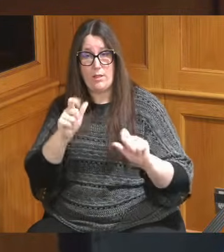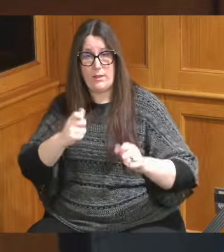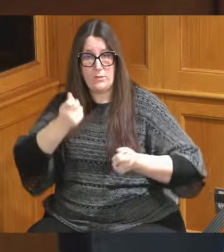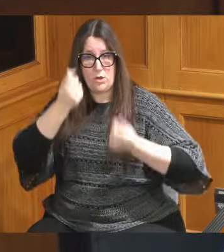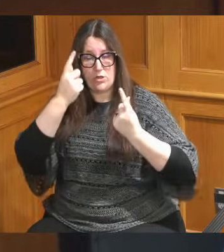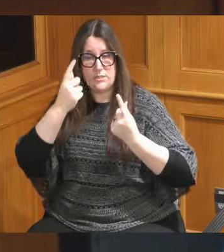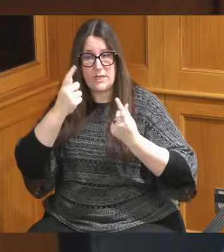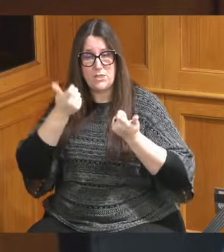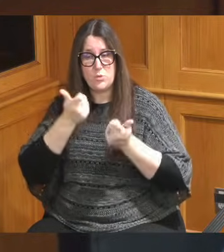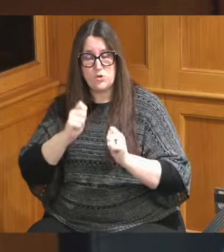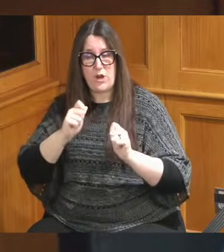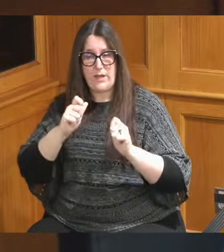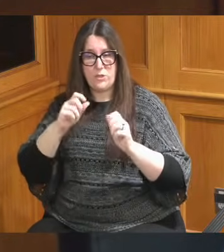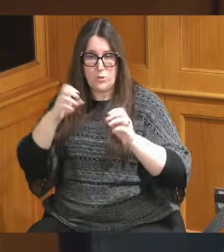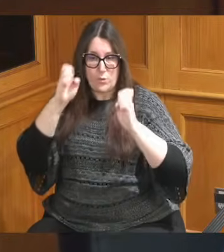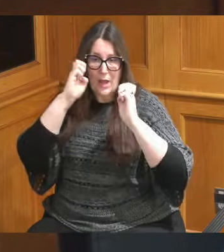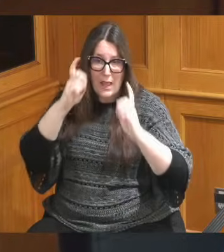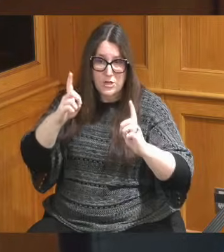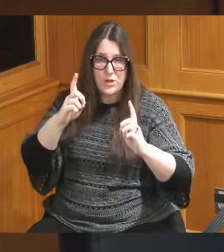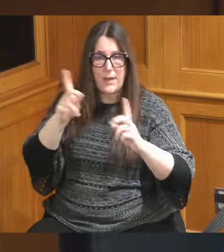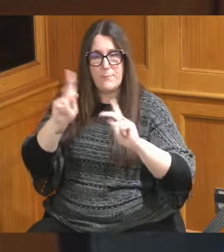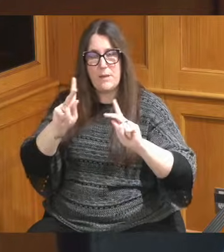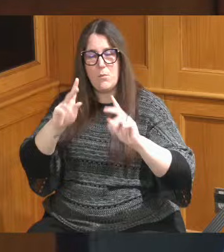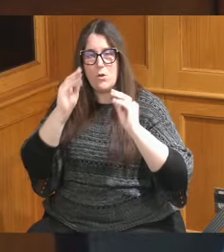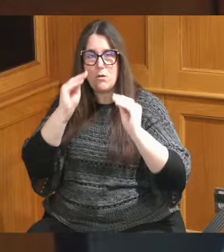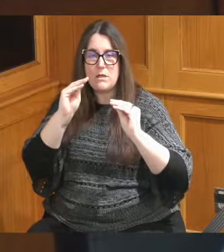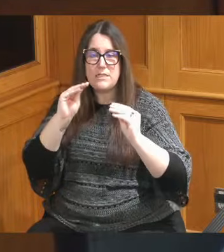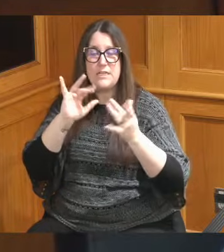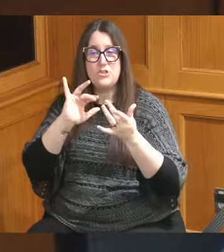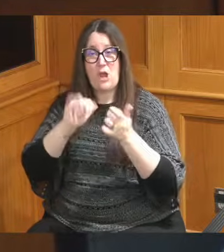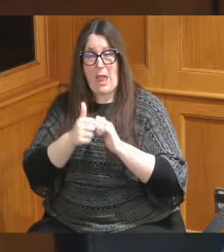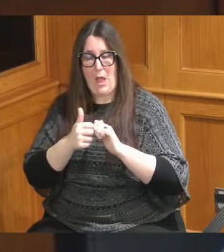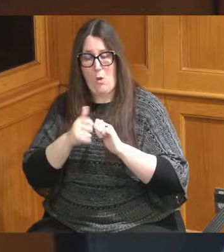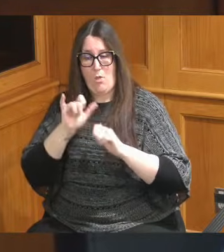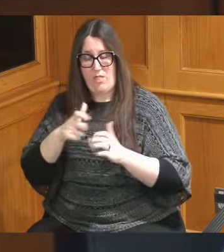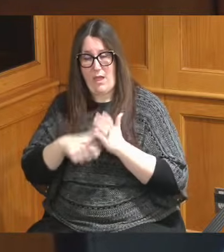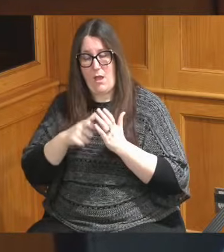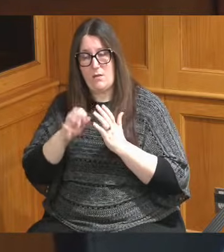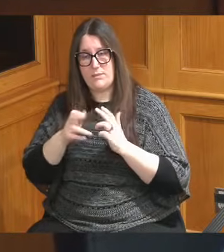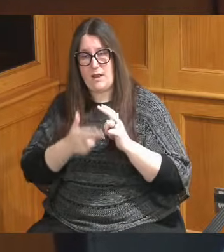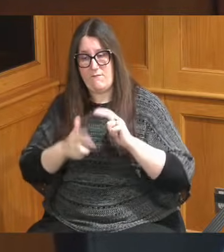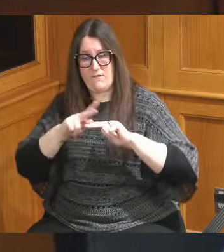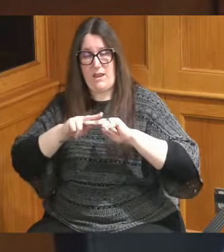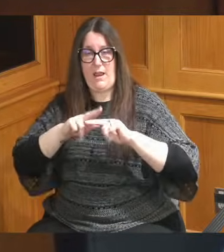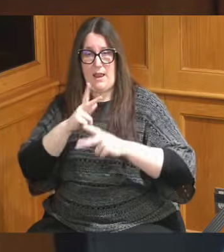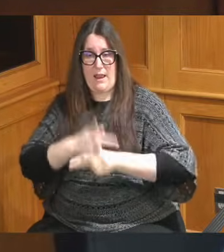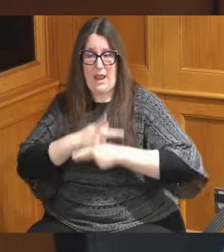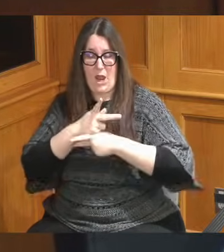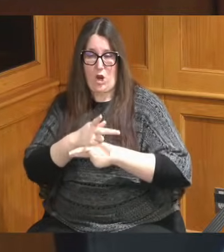trying to educate people as to the cost of care and and the need for an increase to the levy. So,